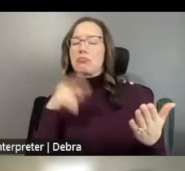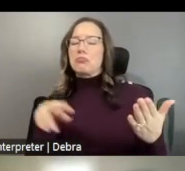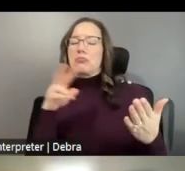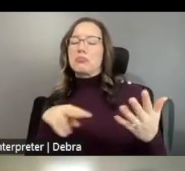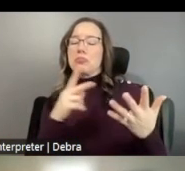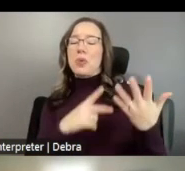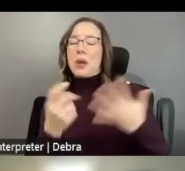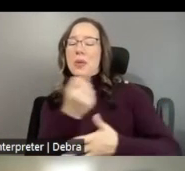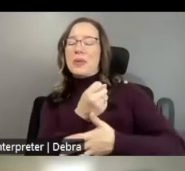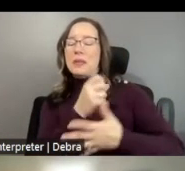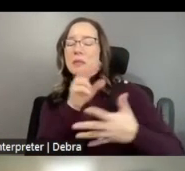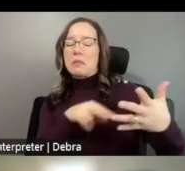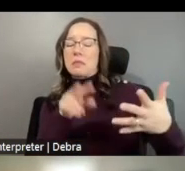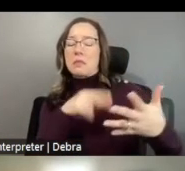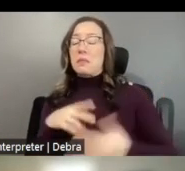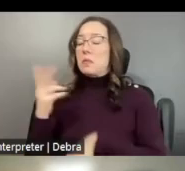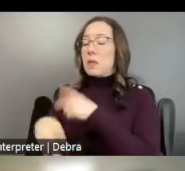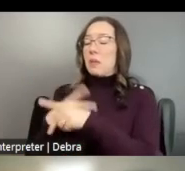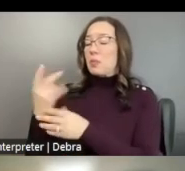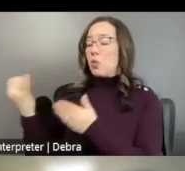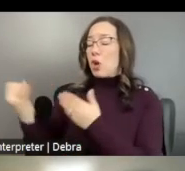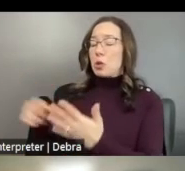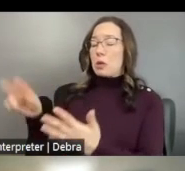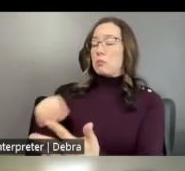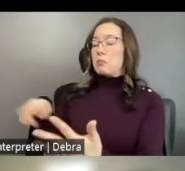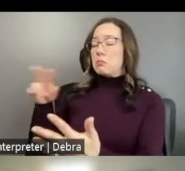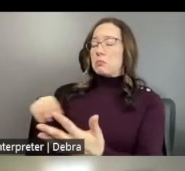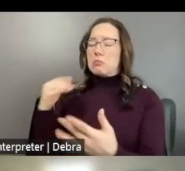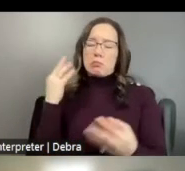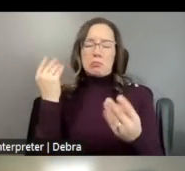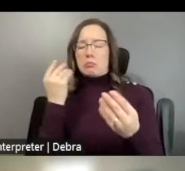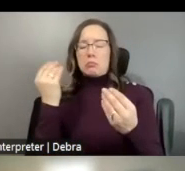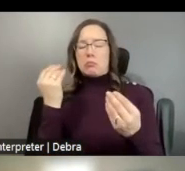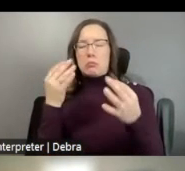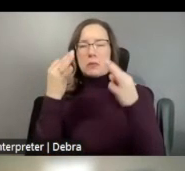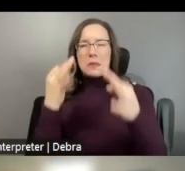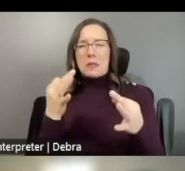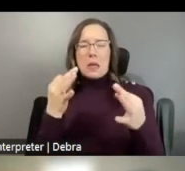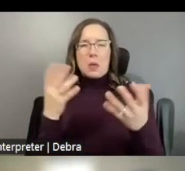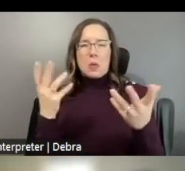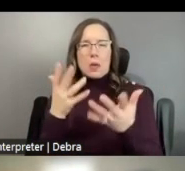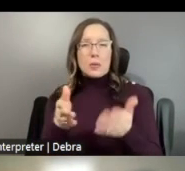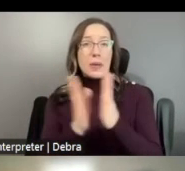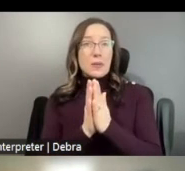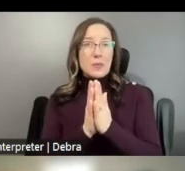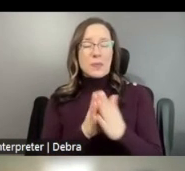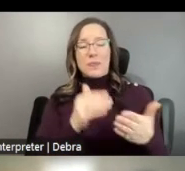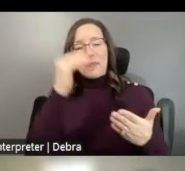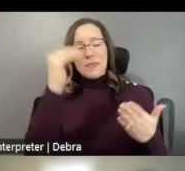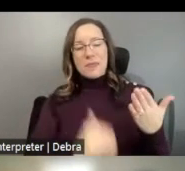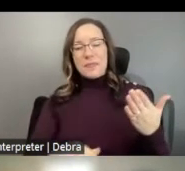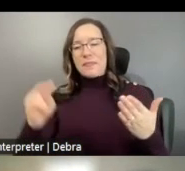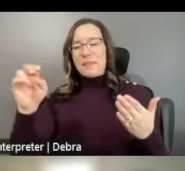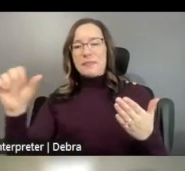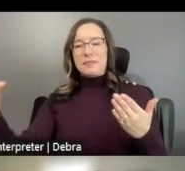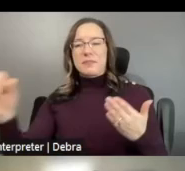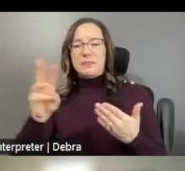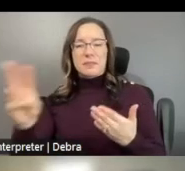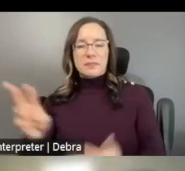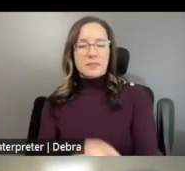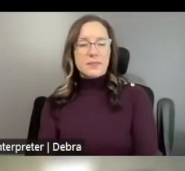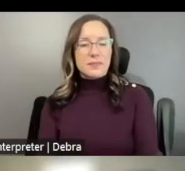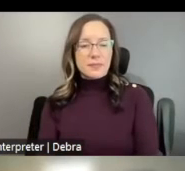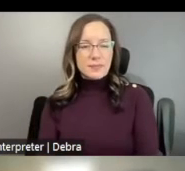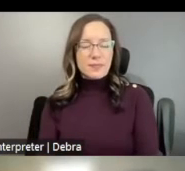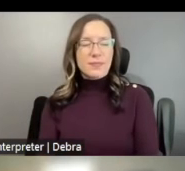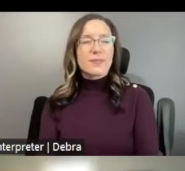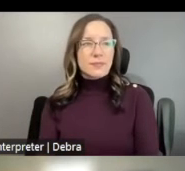YOU ASSESS WHAT KIND OF PROJECT TO COME TO US FOR. AND THESE ARE ALL LISTED ON THE NEA'S WEBSITE. THE